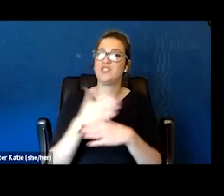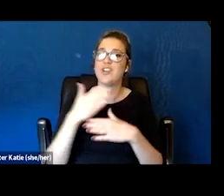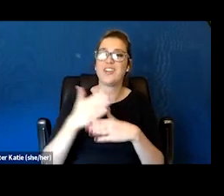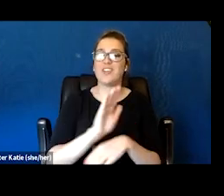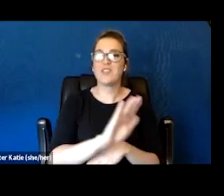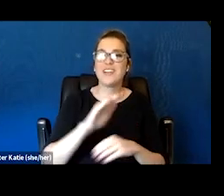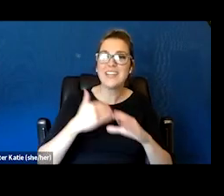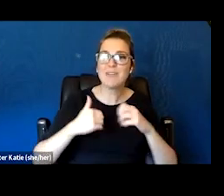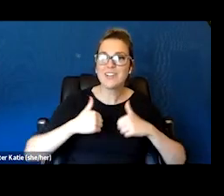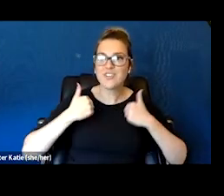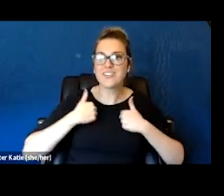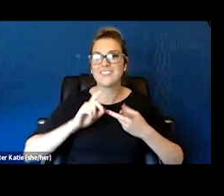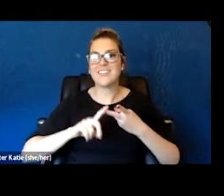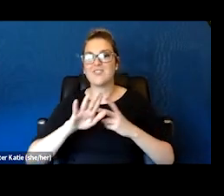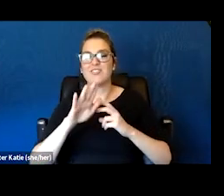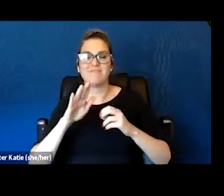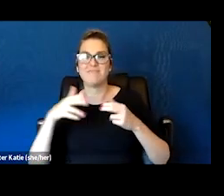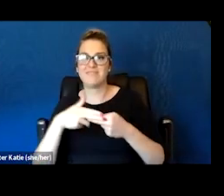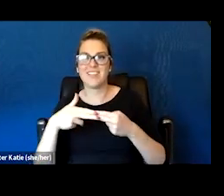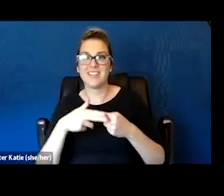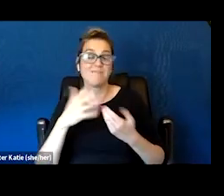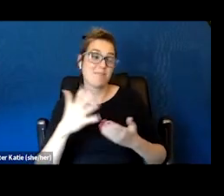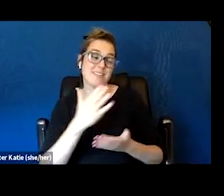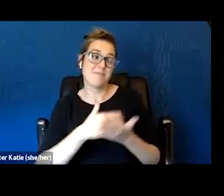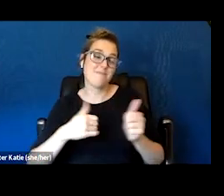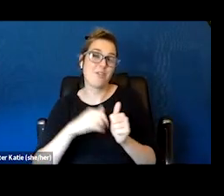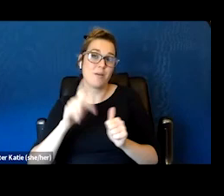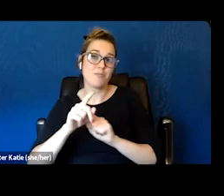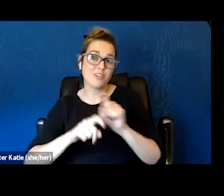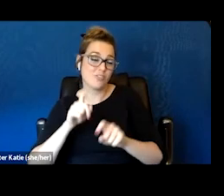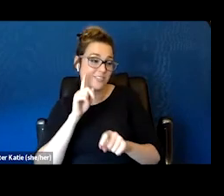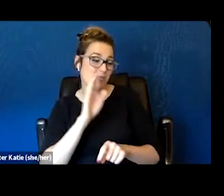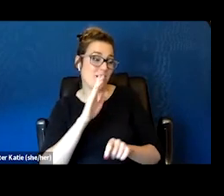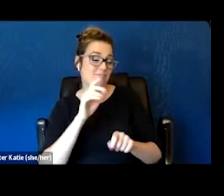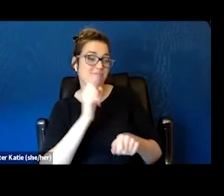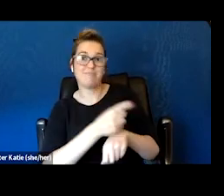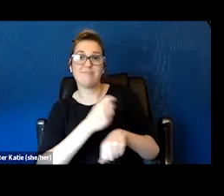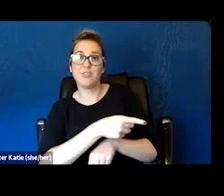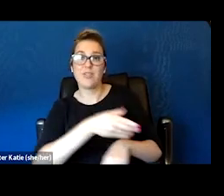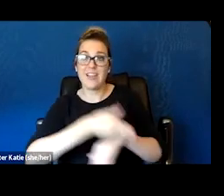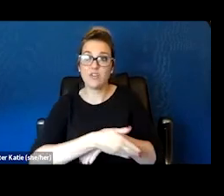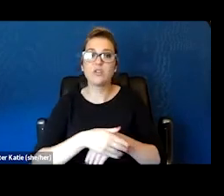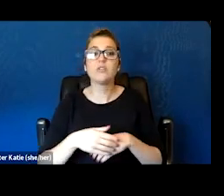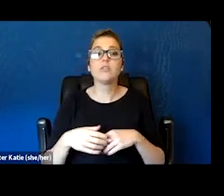or connections from folks as well. So we have on the screen just to close out, we wanna give folks a few minutes, if you could,